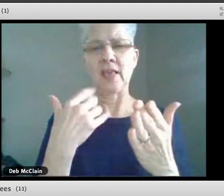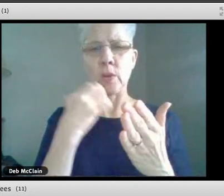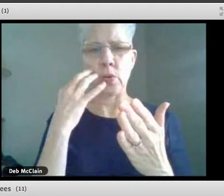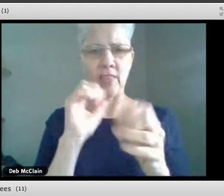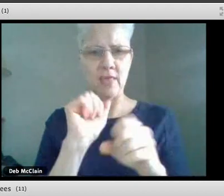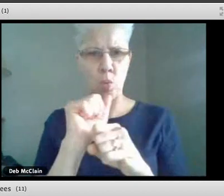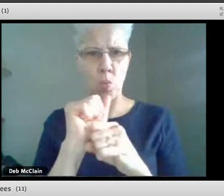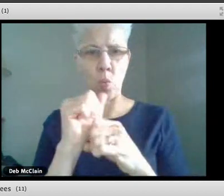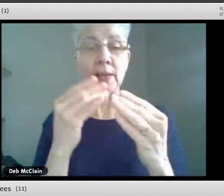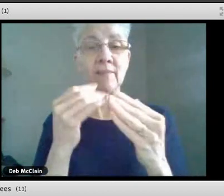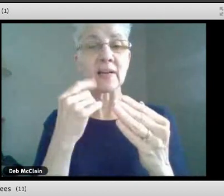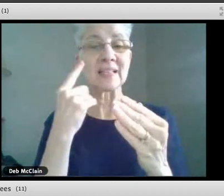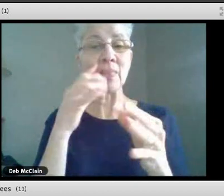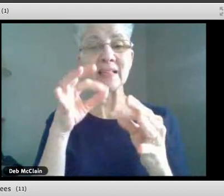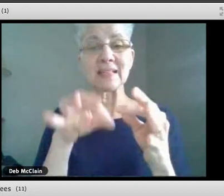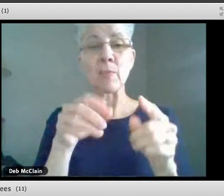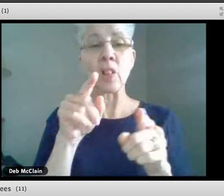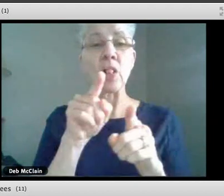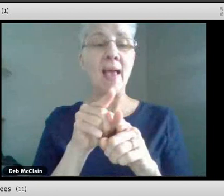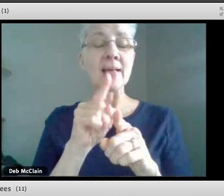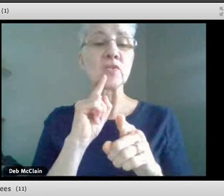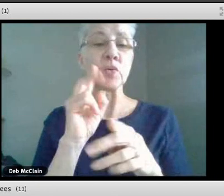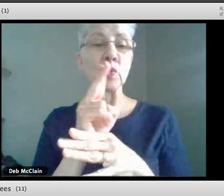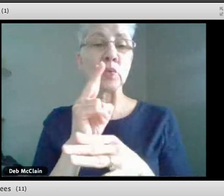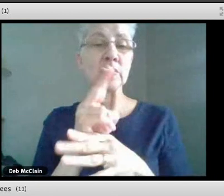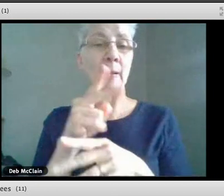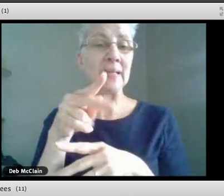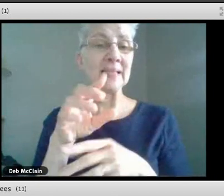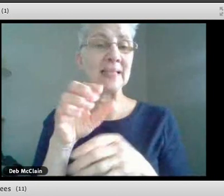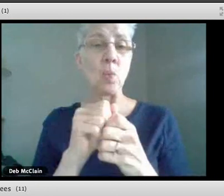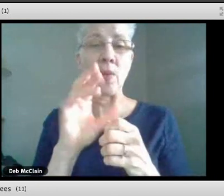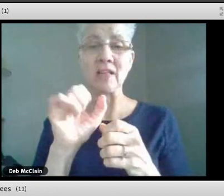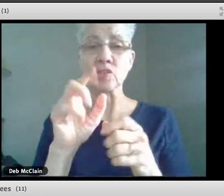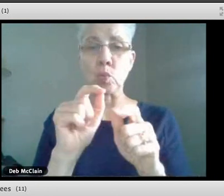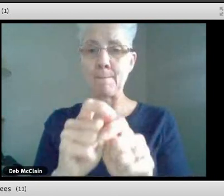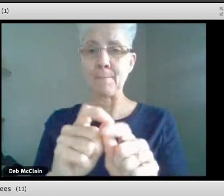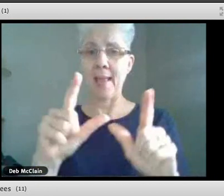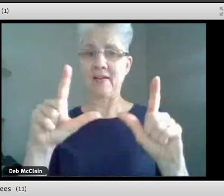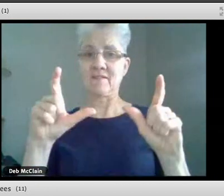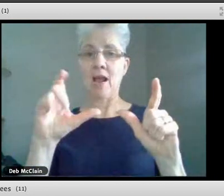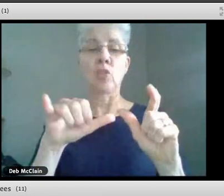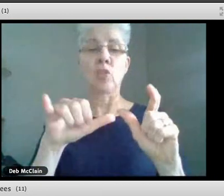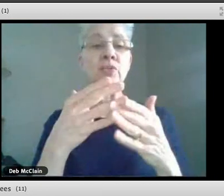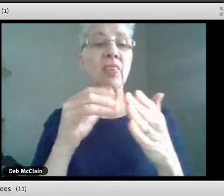even if it's something as simple as how to use a PC with the screen magnifier, those are all things that can help